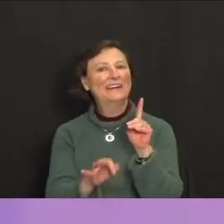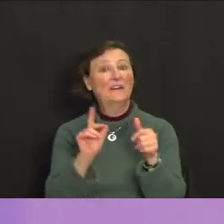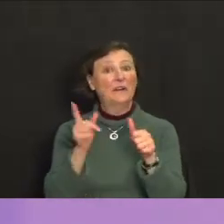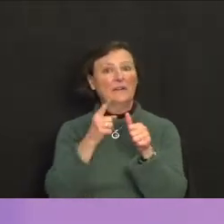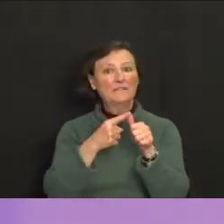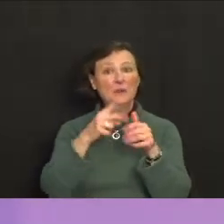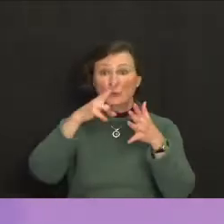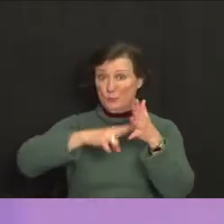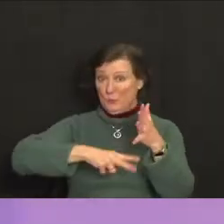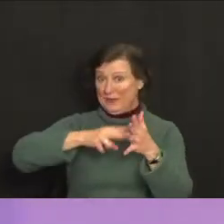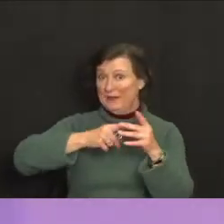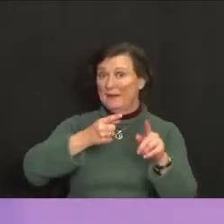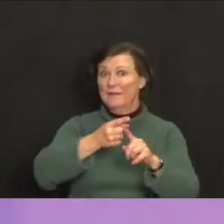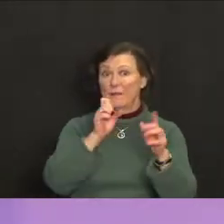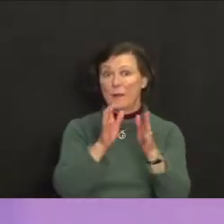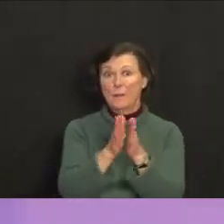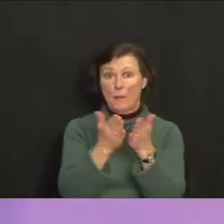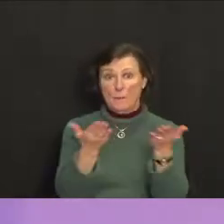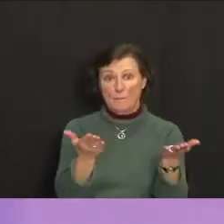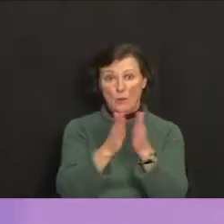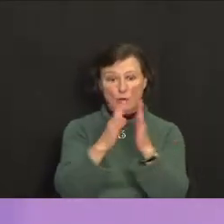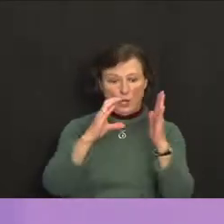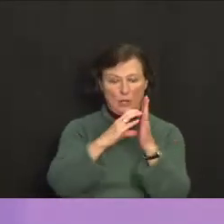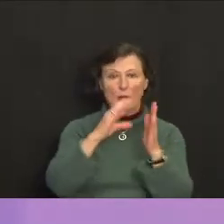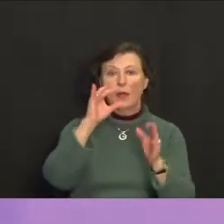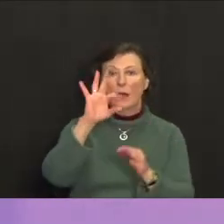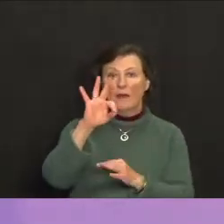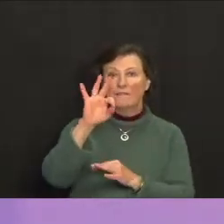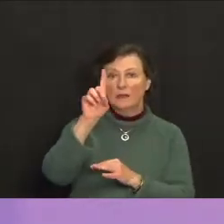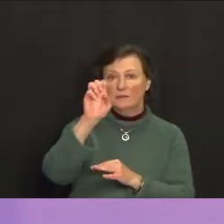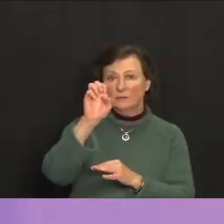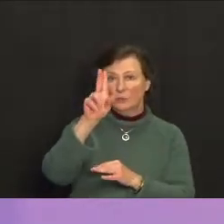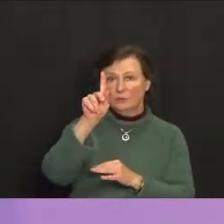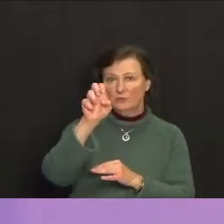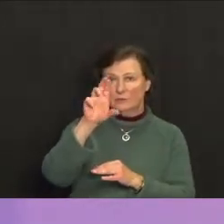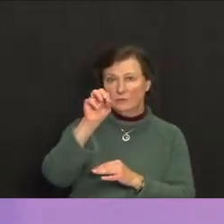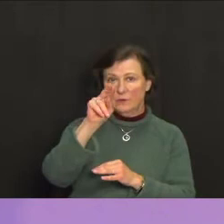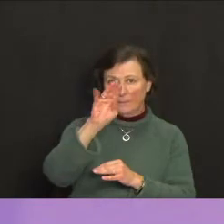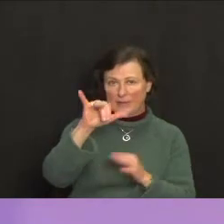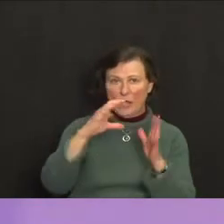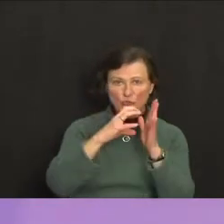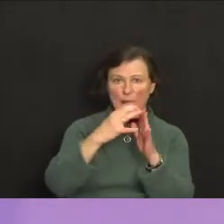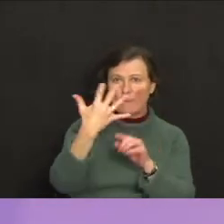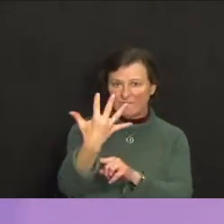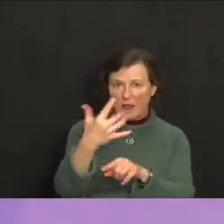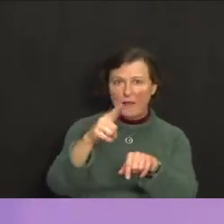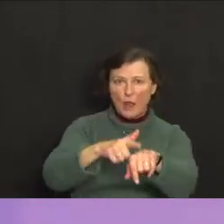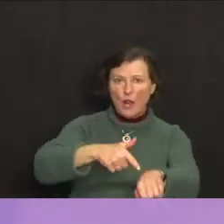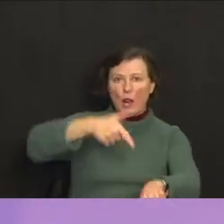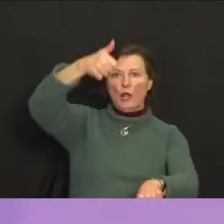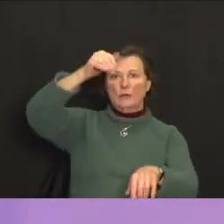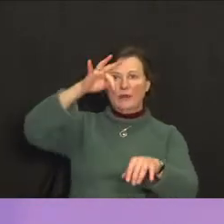reading is from the book of Deuteronomy, chapter 5. It's the longest of the Ten Commandments and